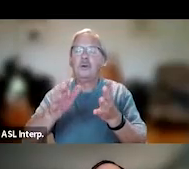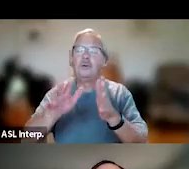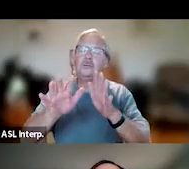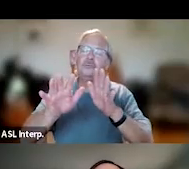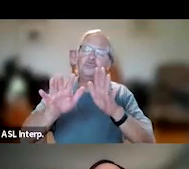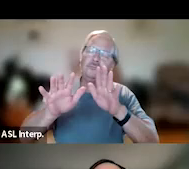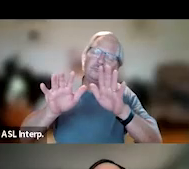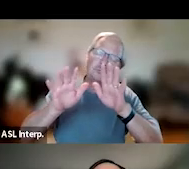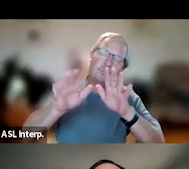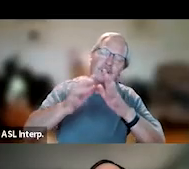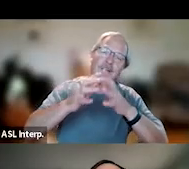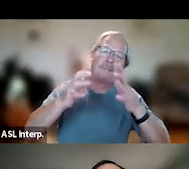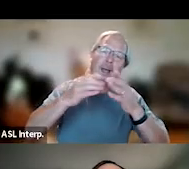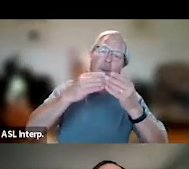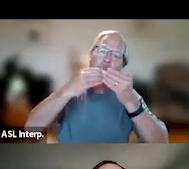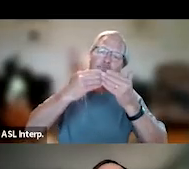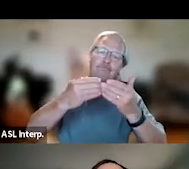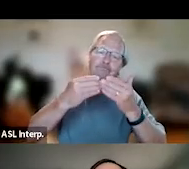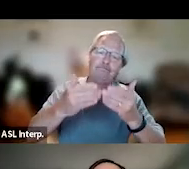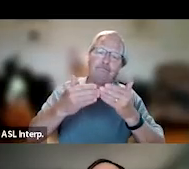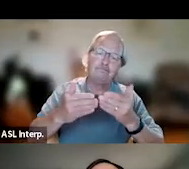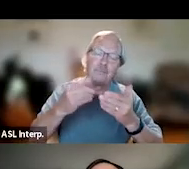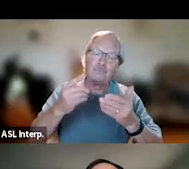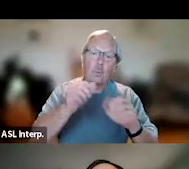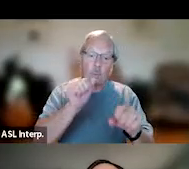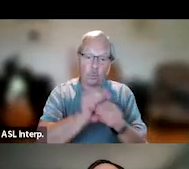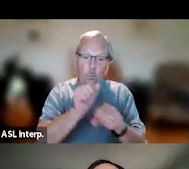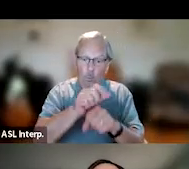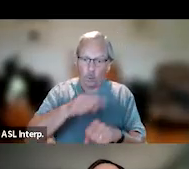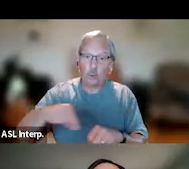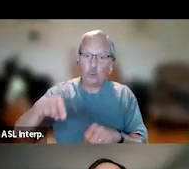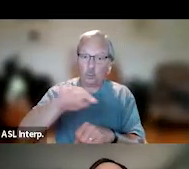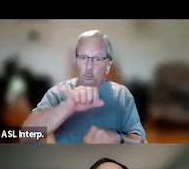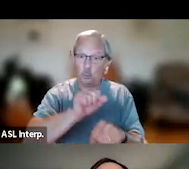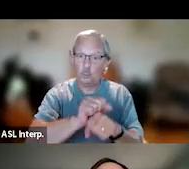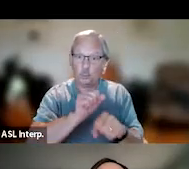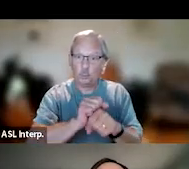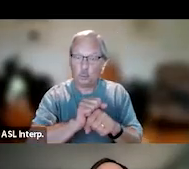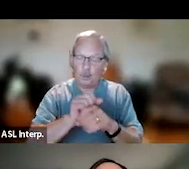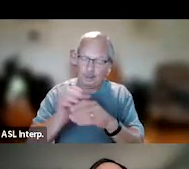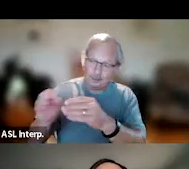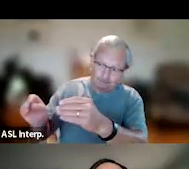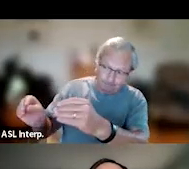of gratitude for the work that you do and the lessons that I've learned through this work,